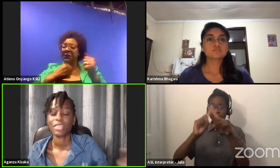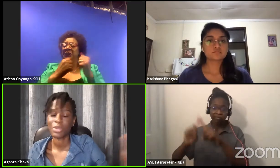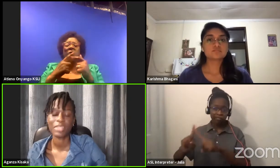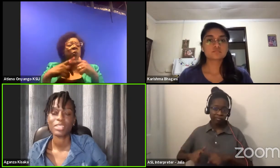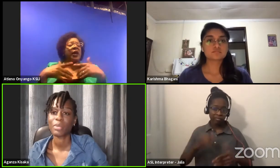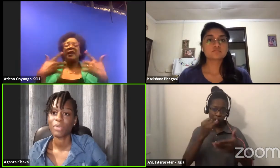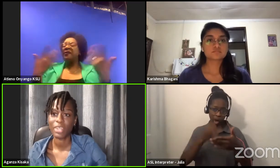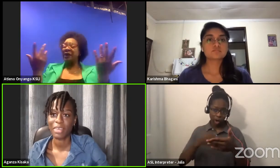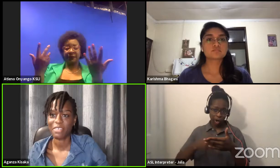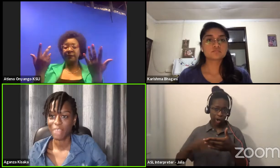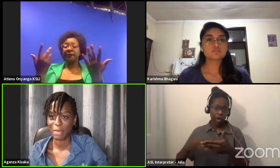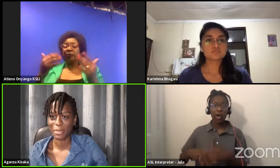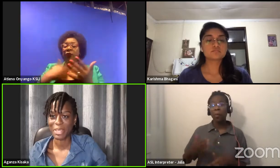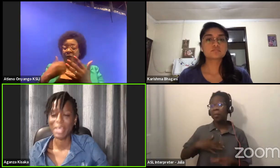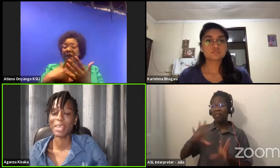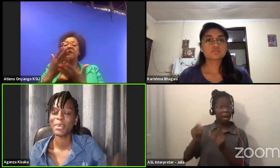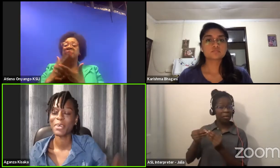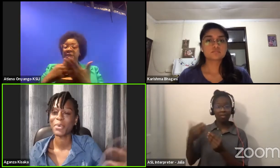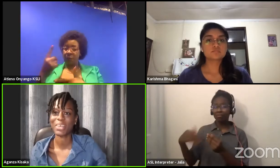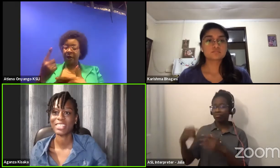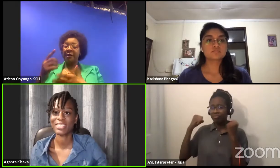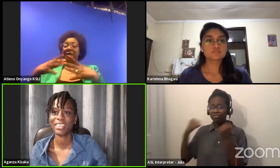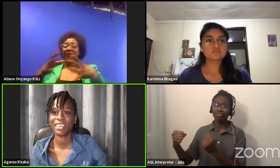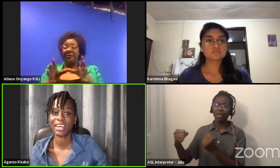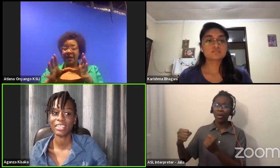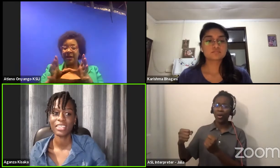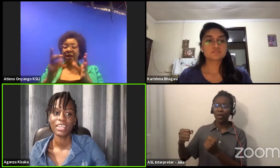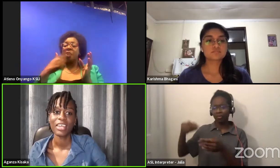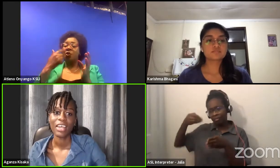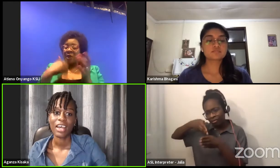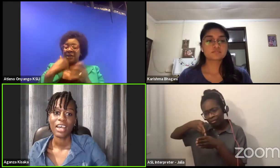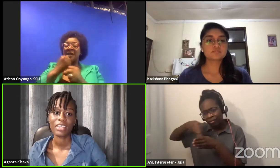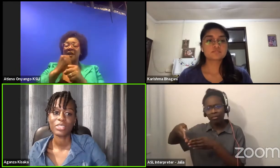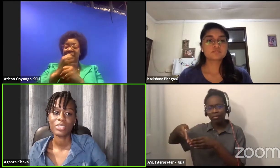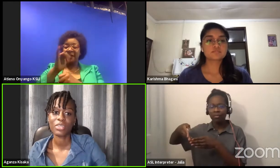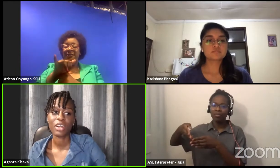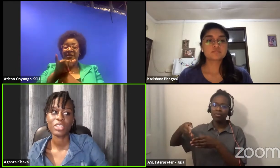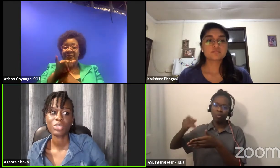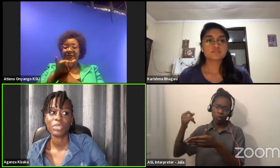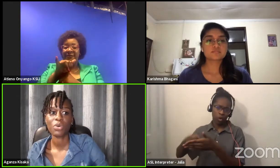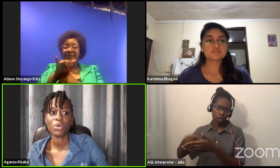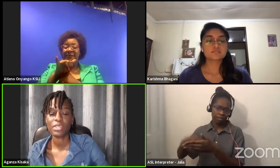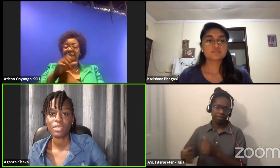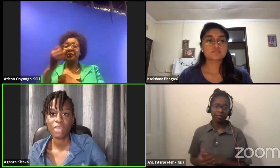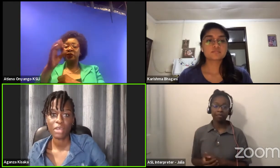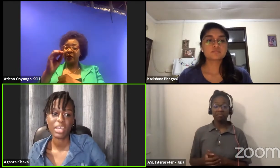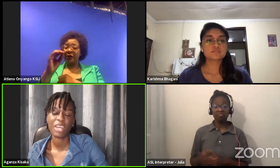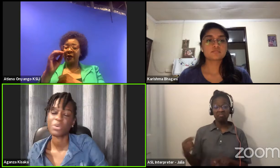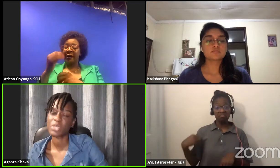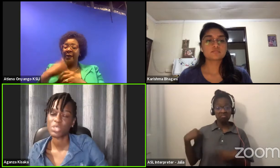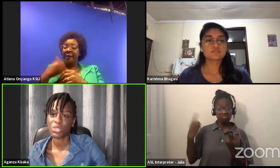there is someone in my family who has done that. And so the arts was always around me, I always saw it.